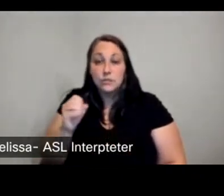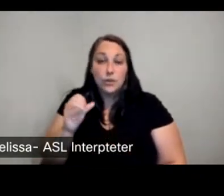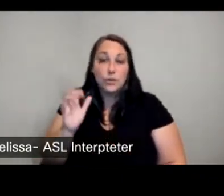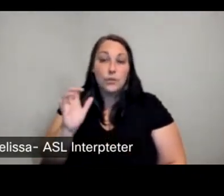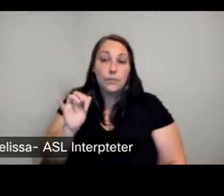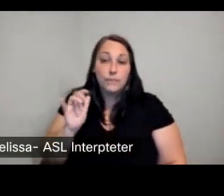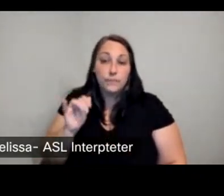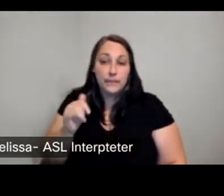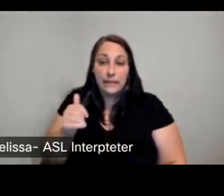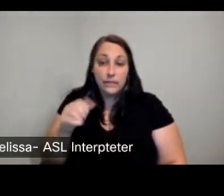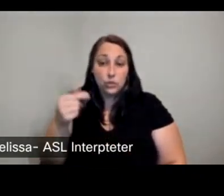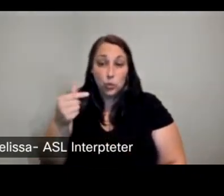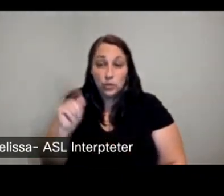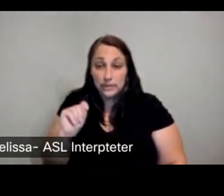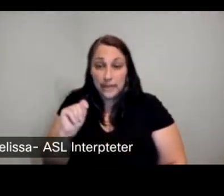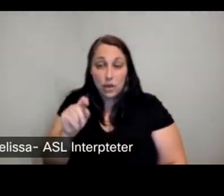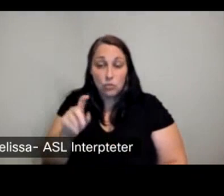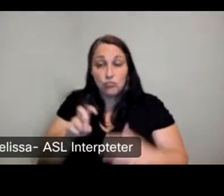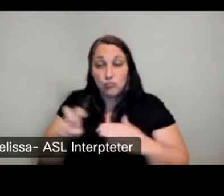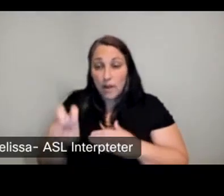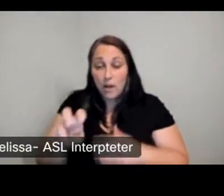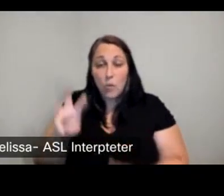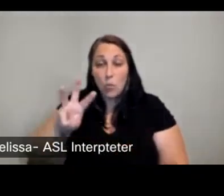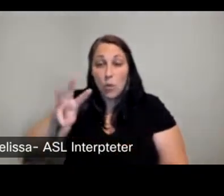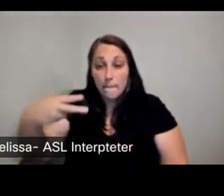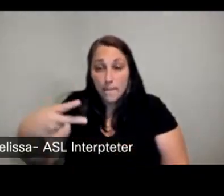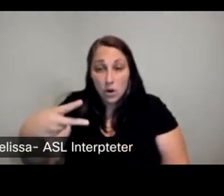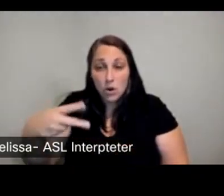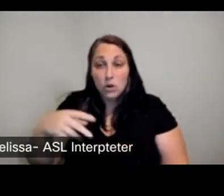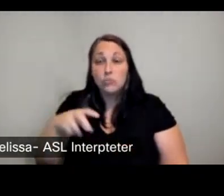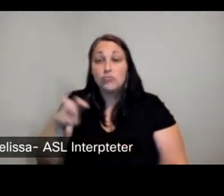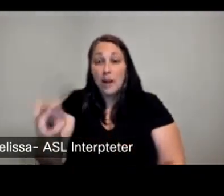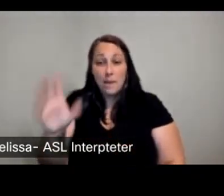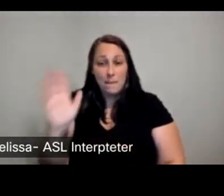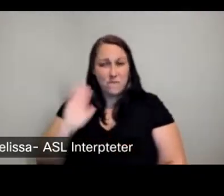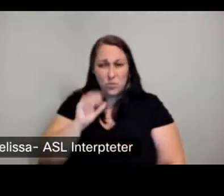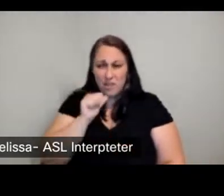uh Georgetown route the Willie park route where it wasn't common is becoming common now because they